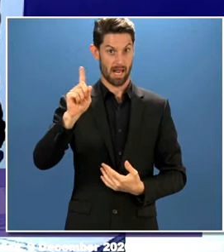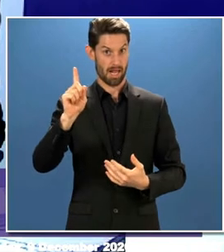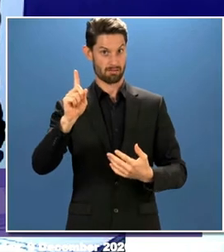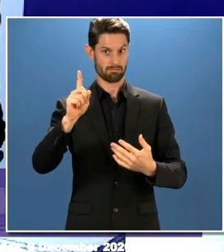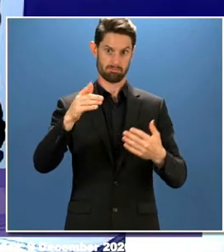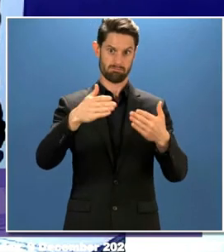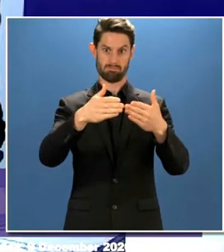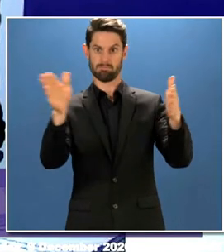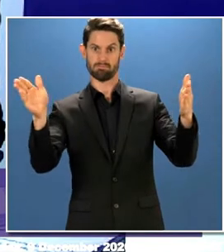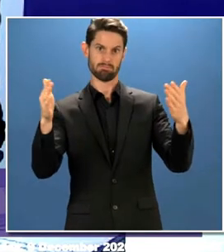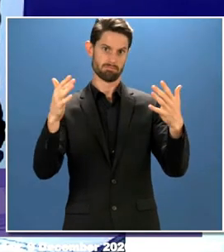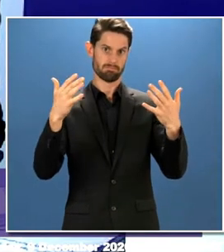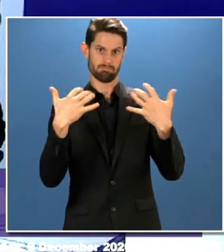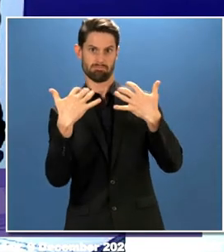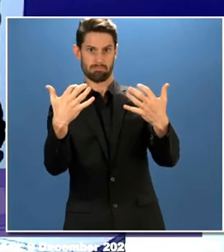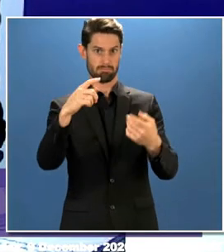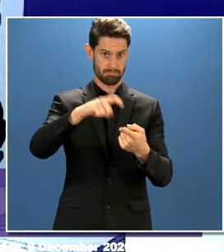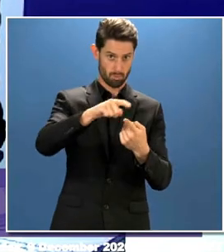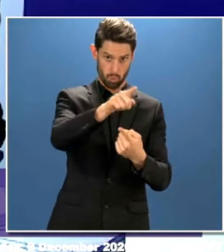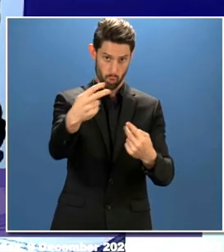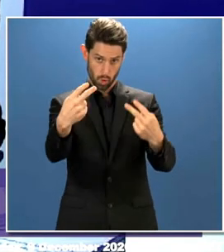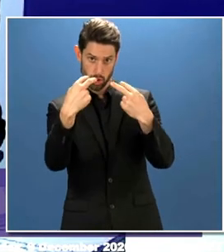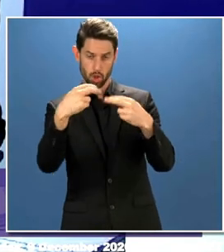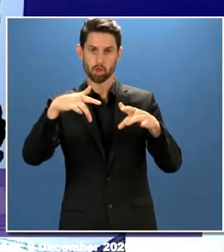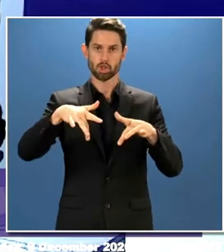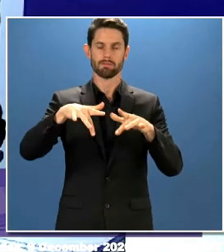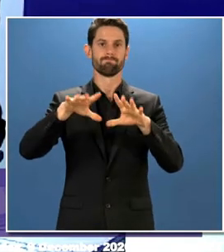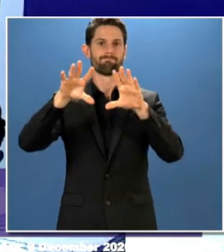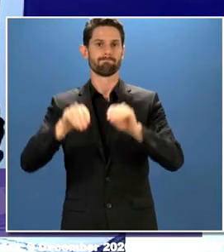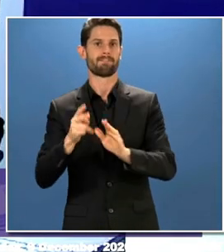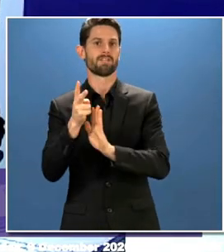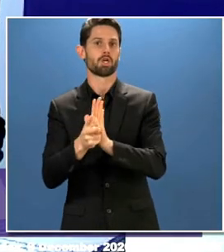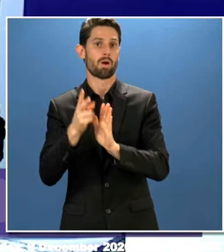in public mode, whether any of Commissioners have any questions? Quite right. Thank you.